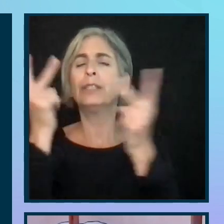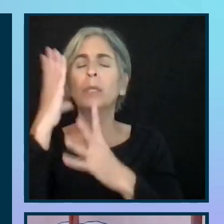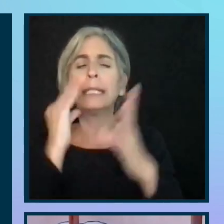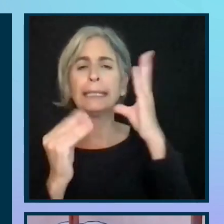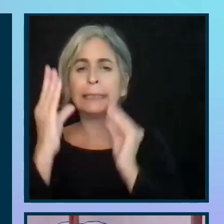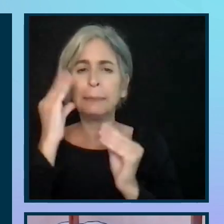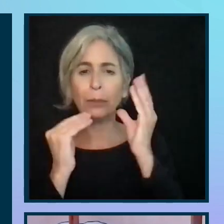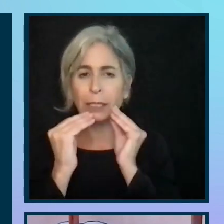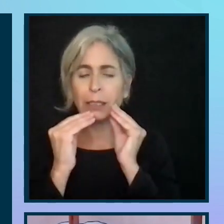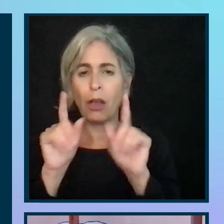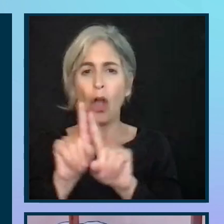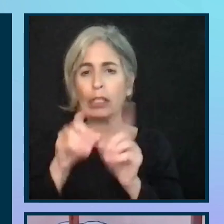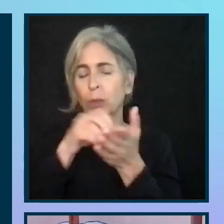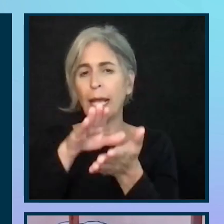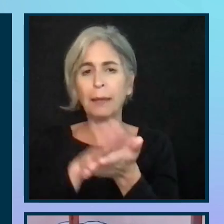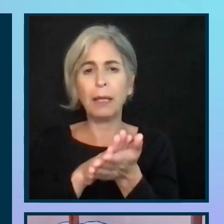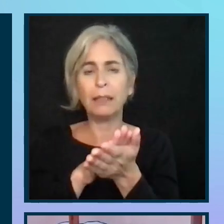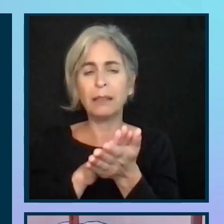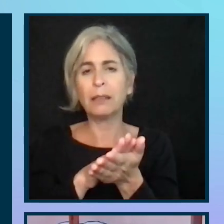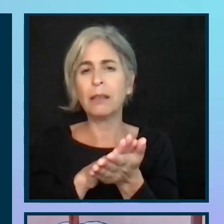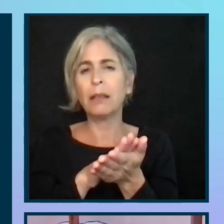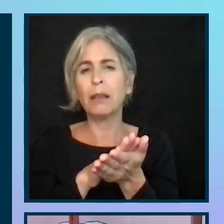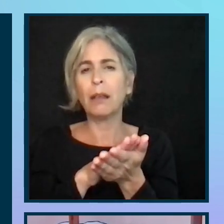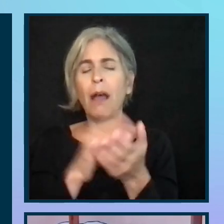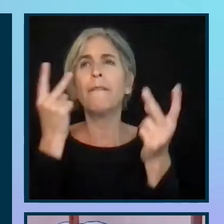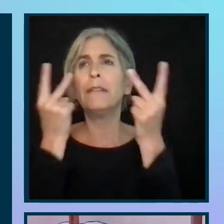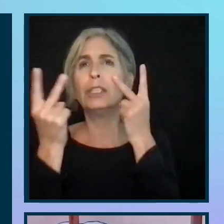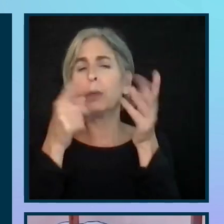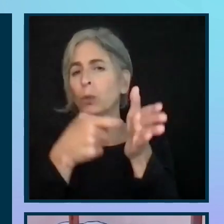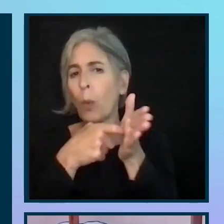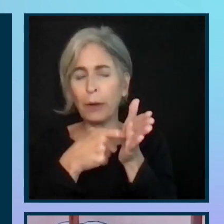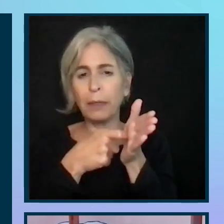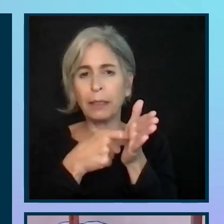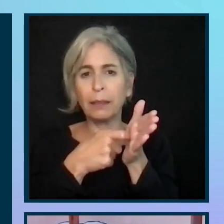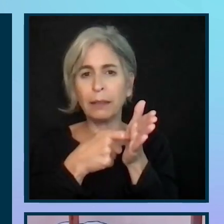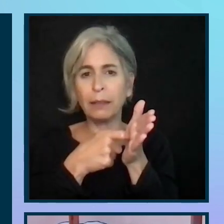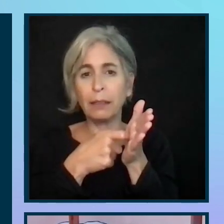It also documents the visual requirements as it pertains to accessibility,